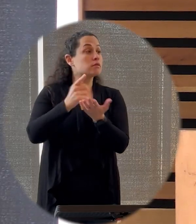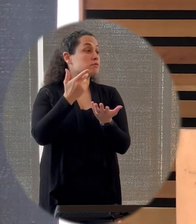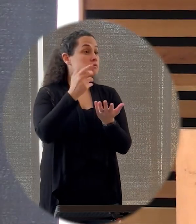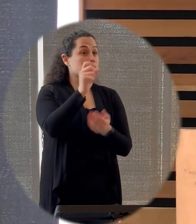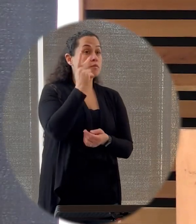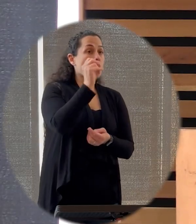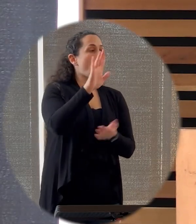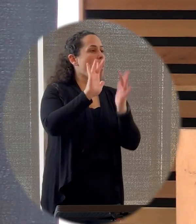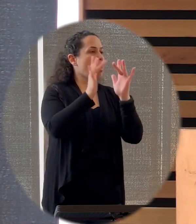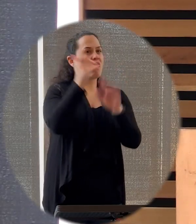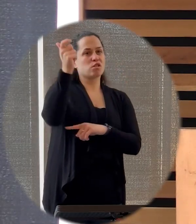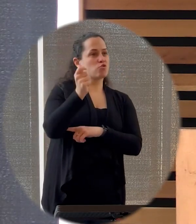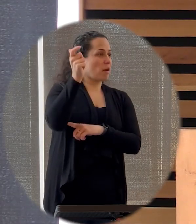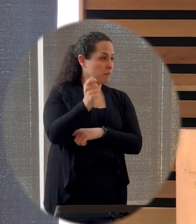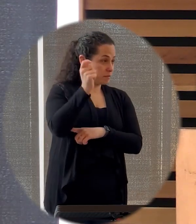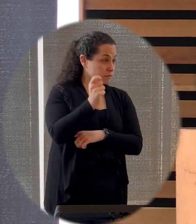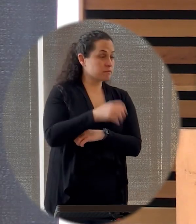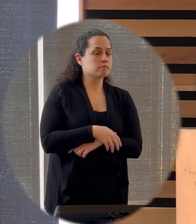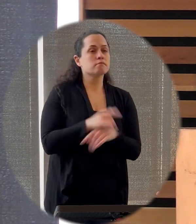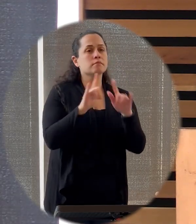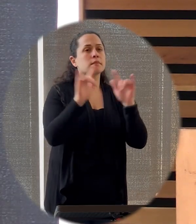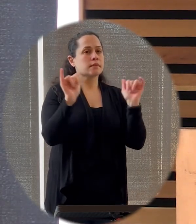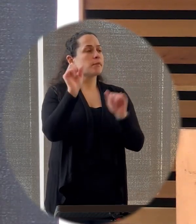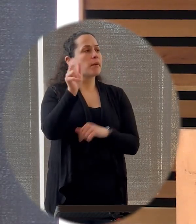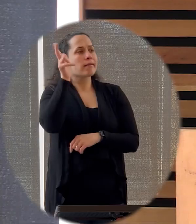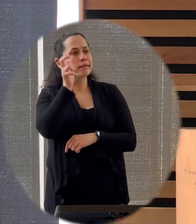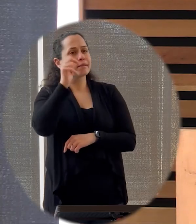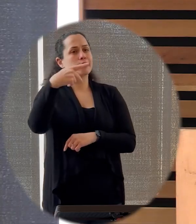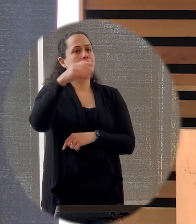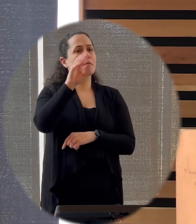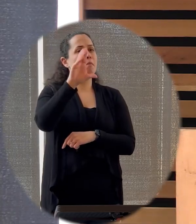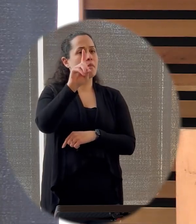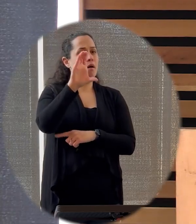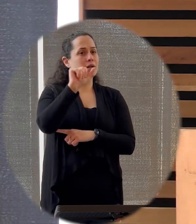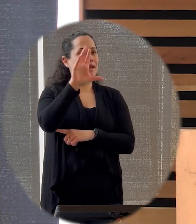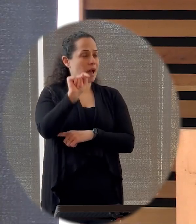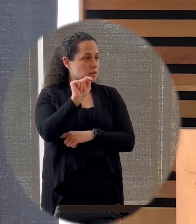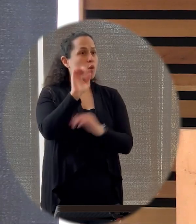subscribing to The Walrus. You can also listen to our podcasts and stories online or take part